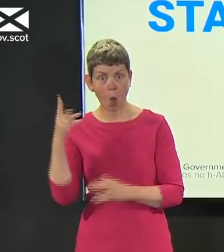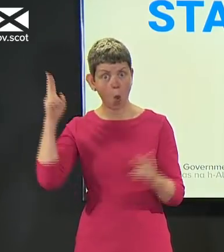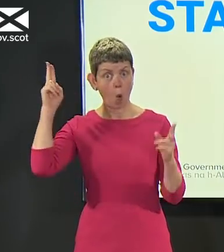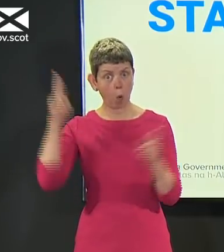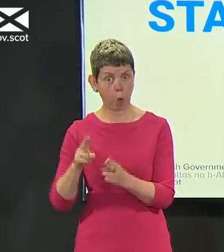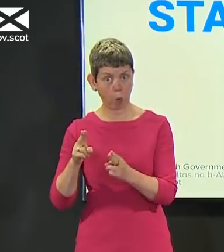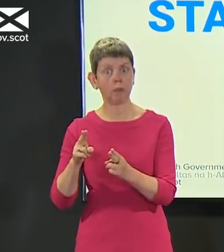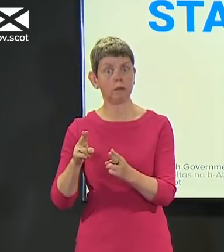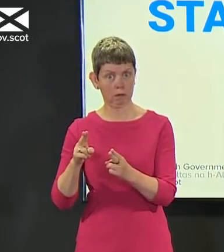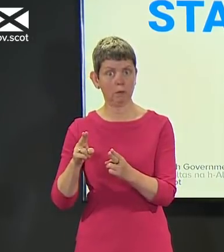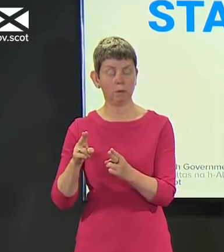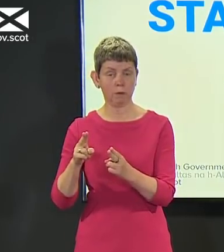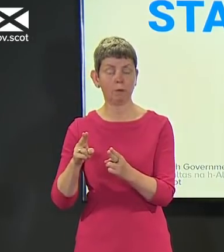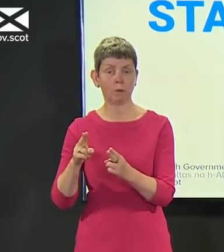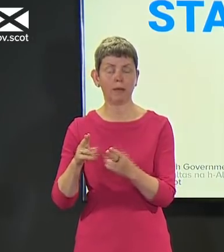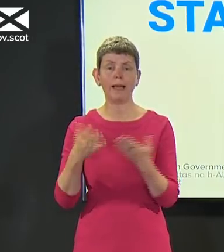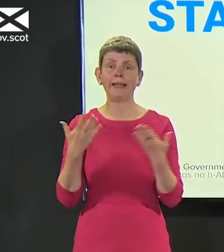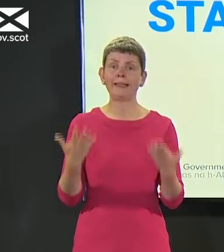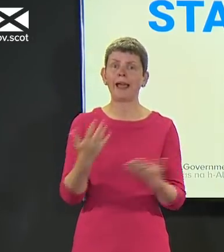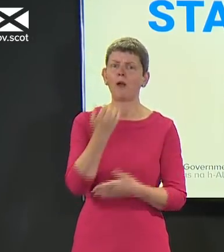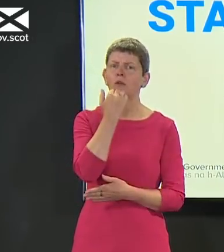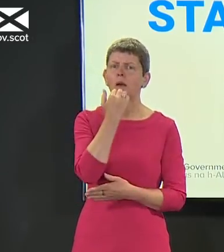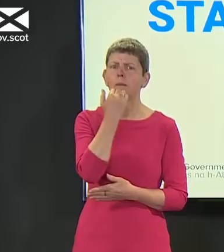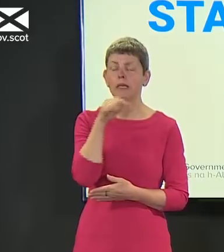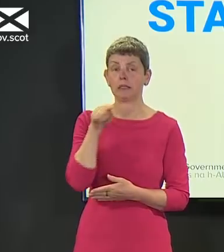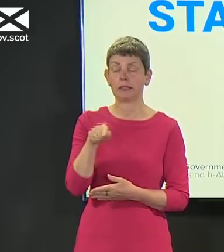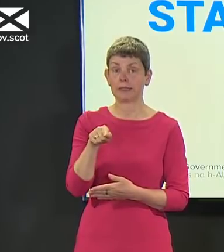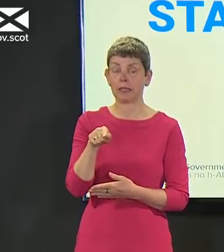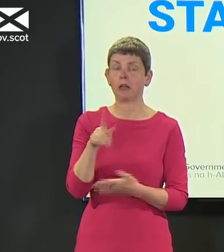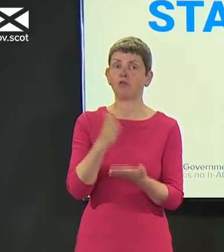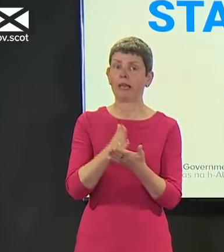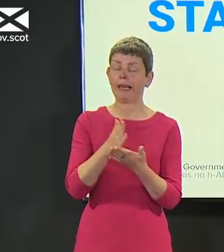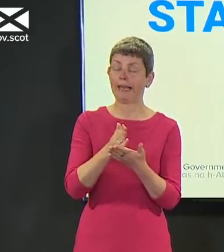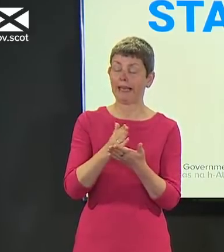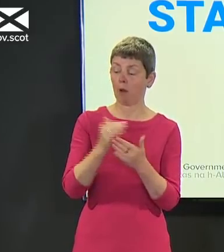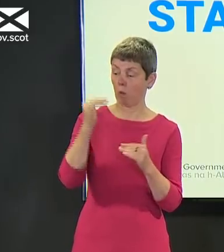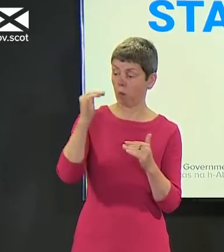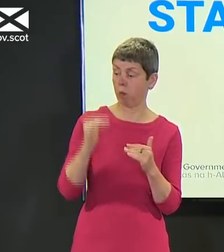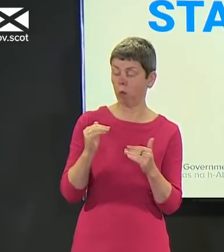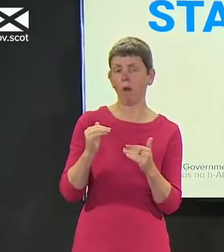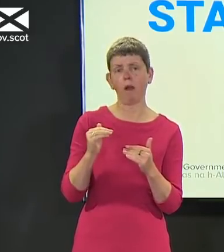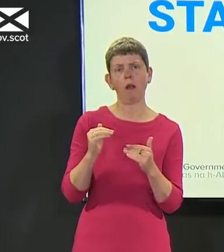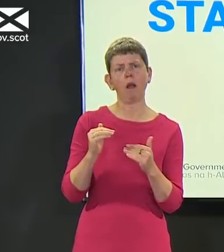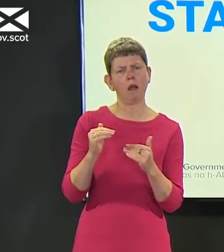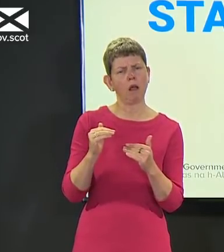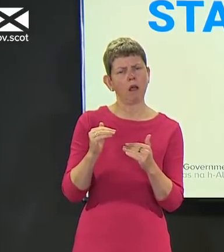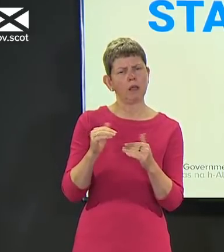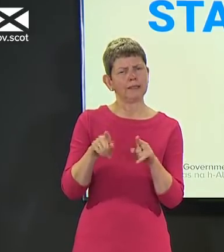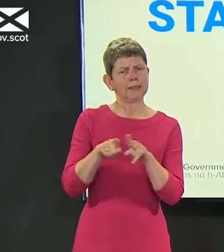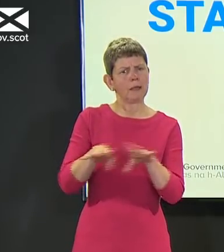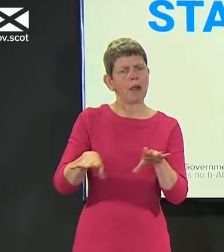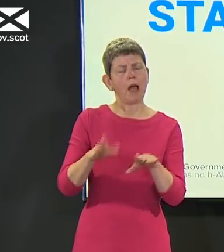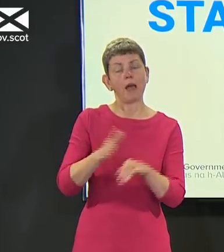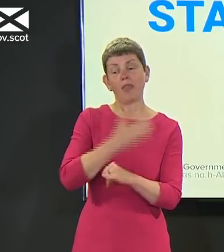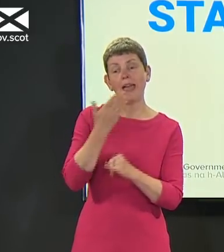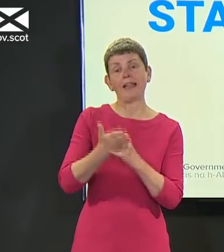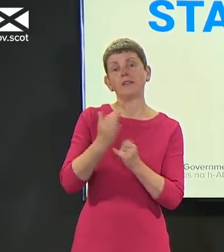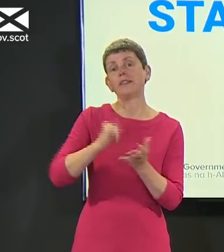that we are seeing now represent the lowest level since late September last year in fact we've seen